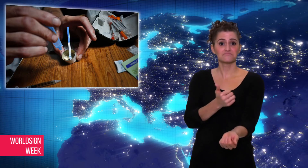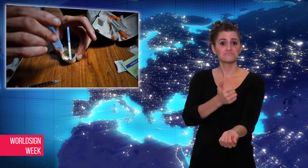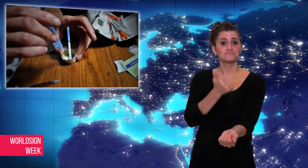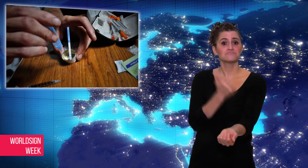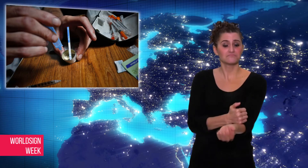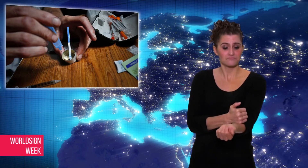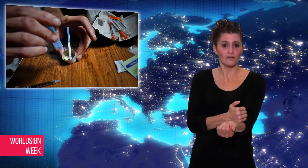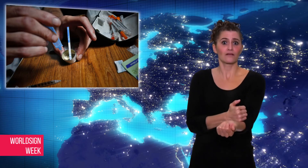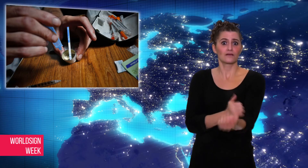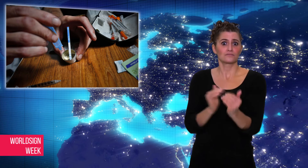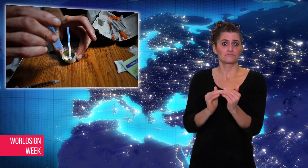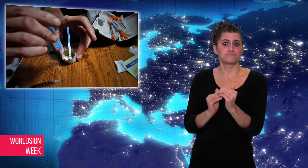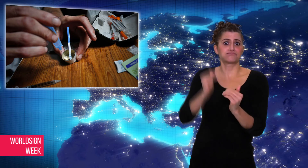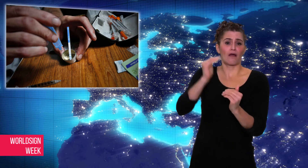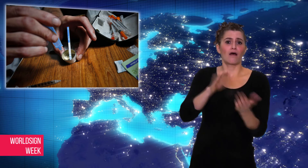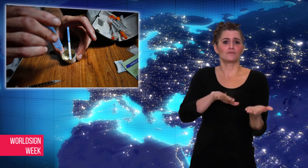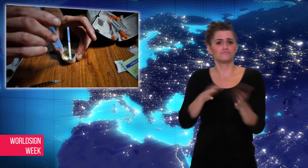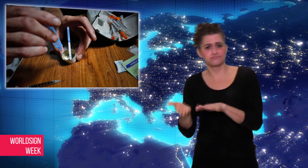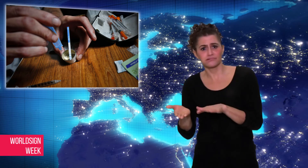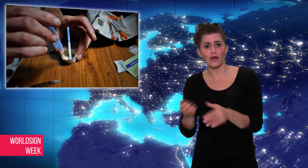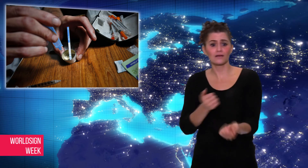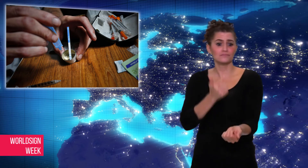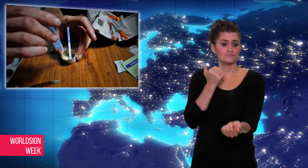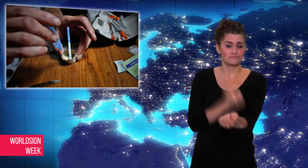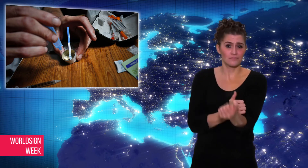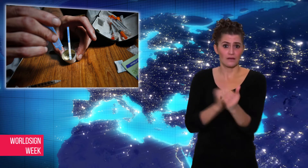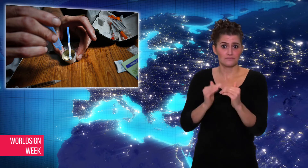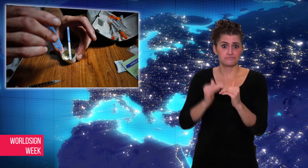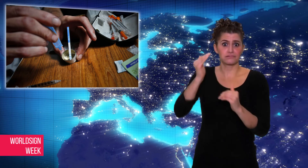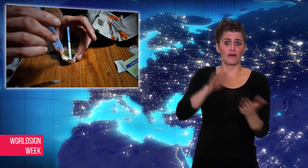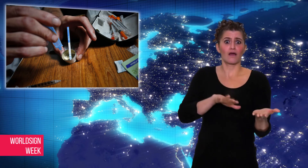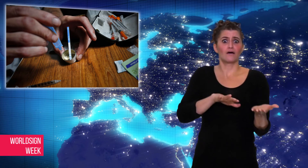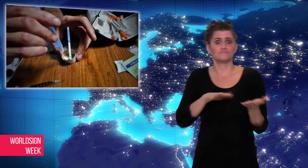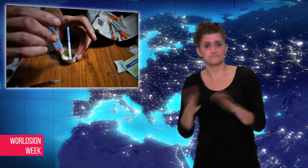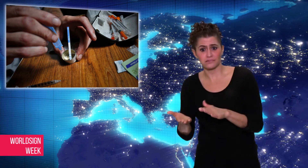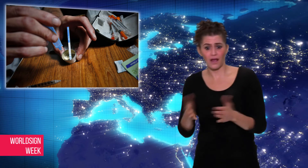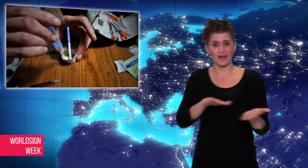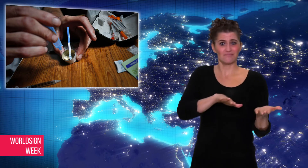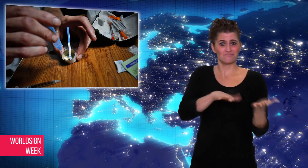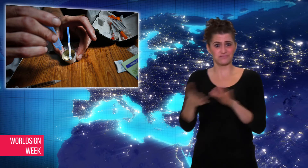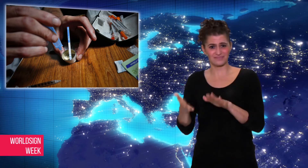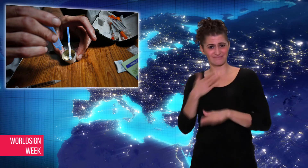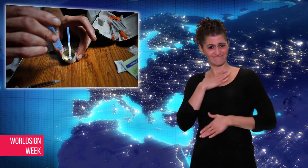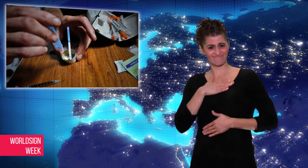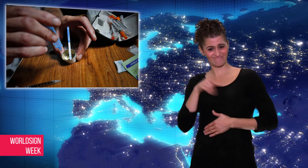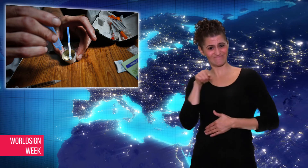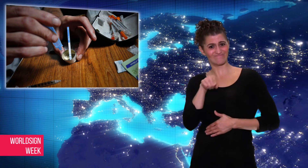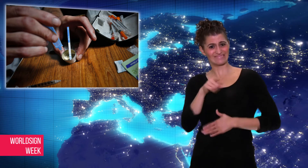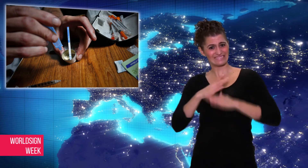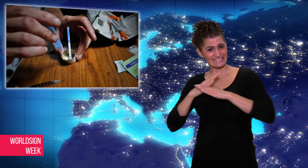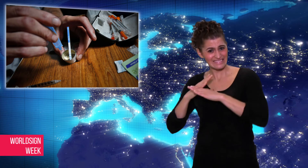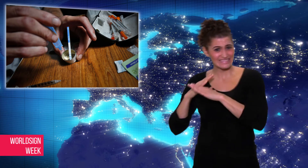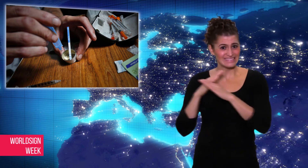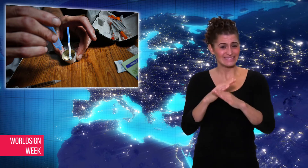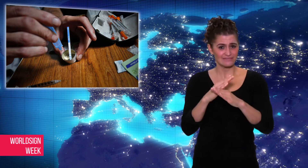Many overdose prevention organizations